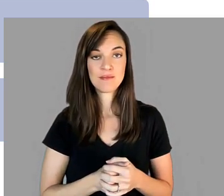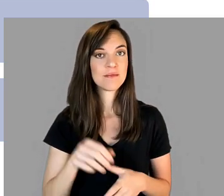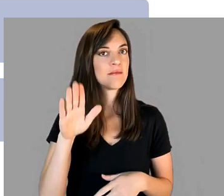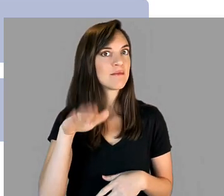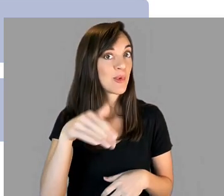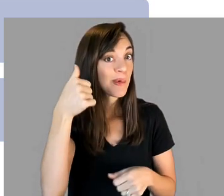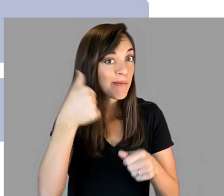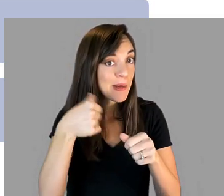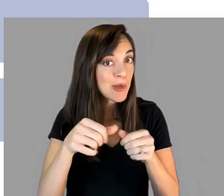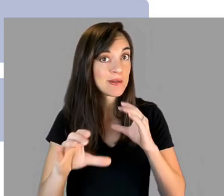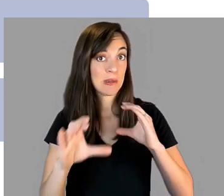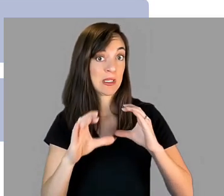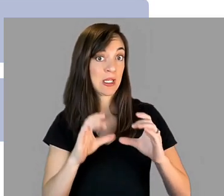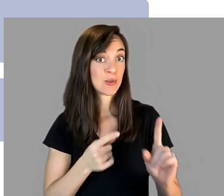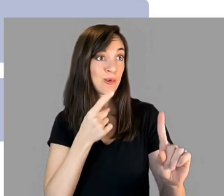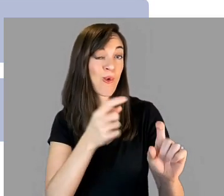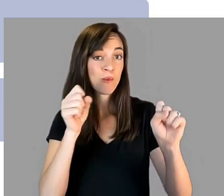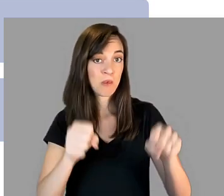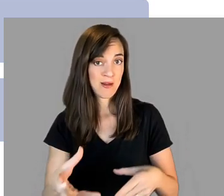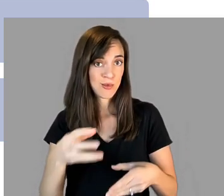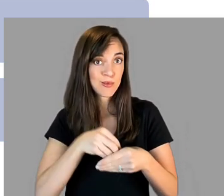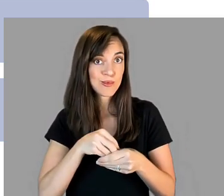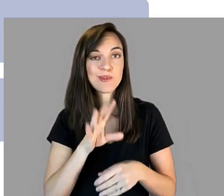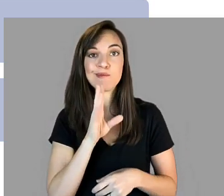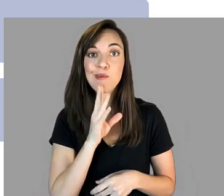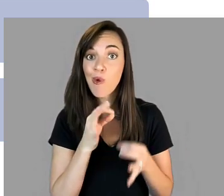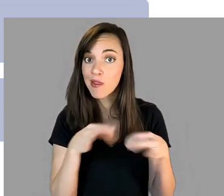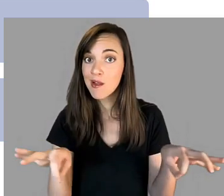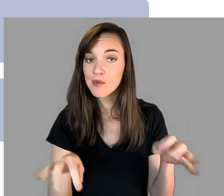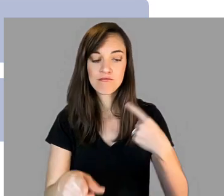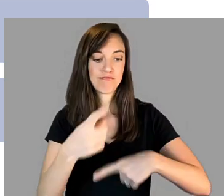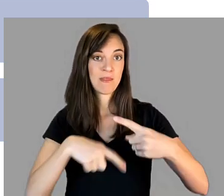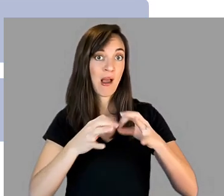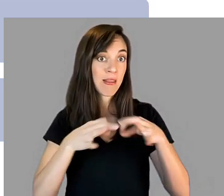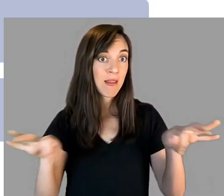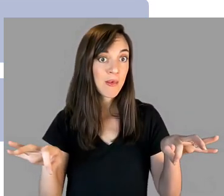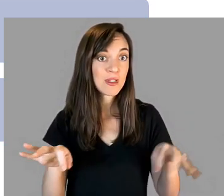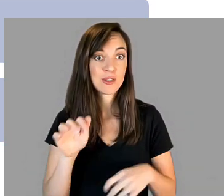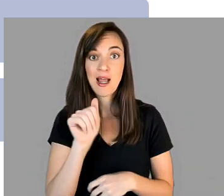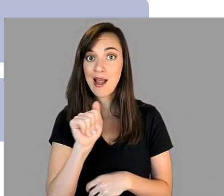And remember, communication goals can include the use of spoken language, sign language,